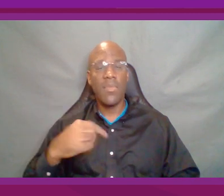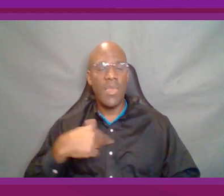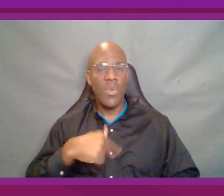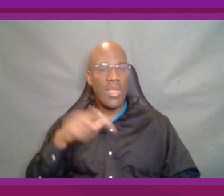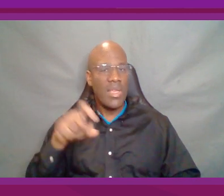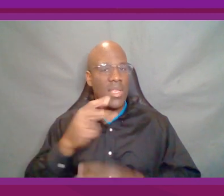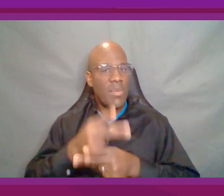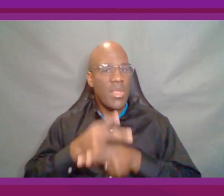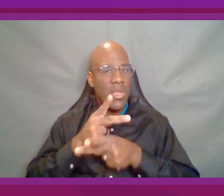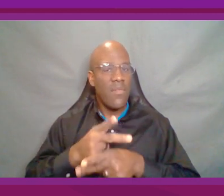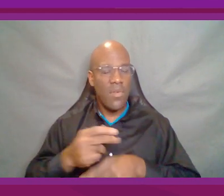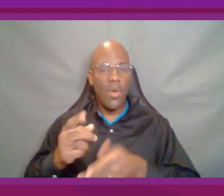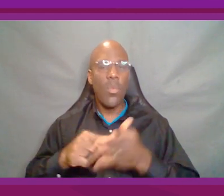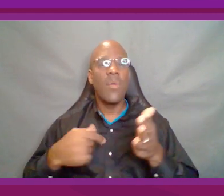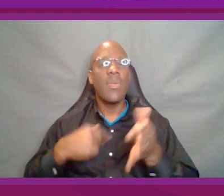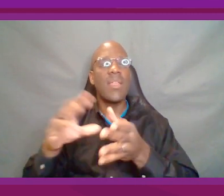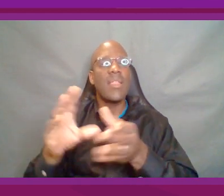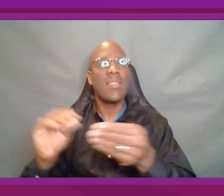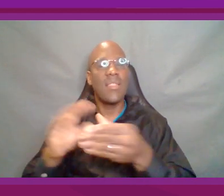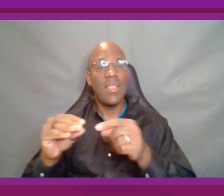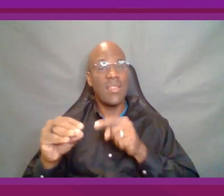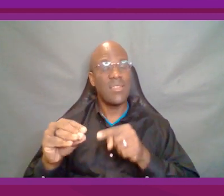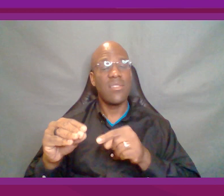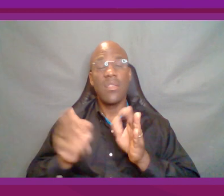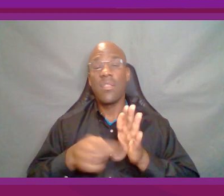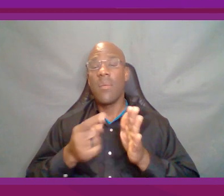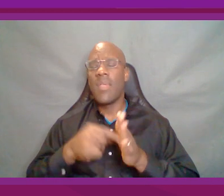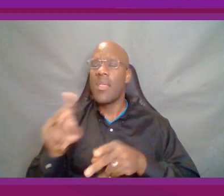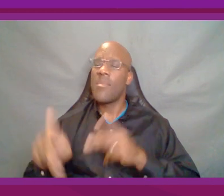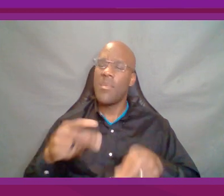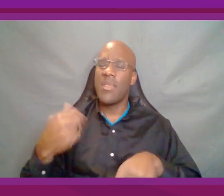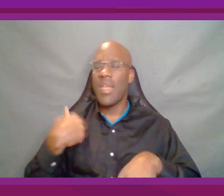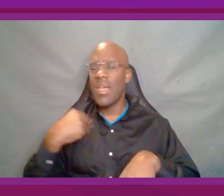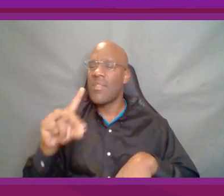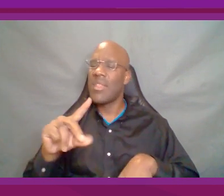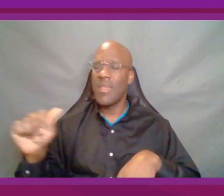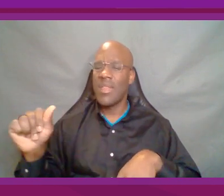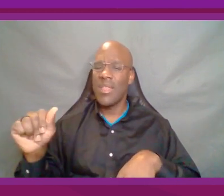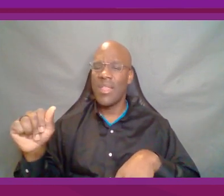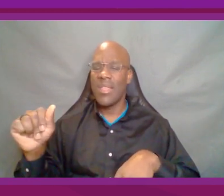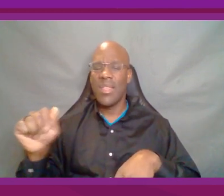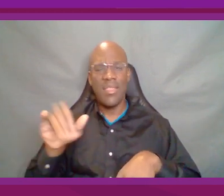huge part of that. Sometimes we say "people with disabilities", which is in contrast with how